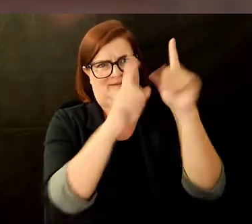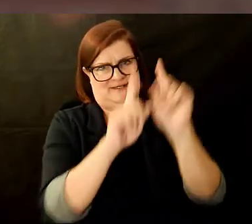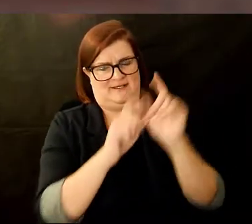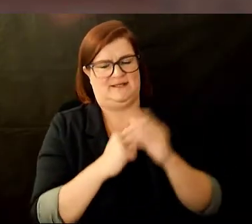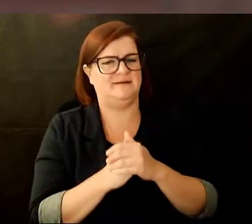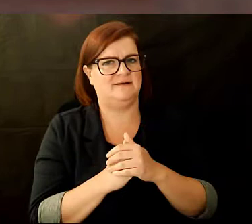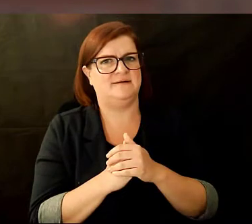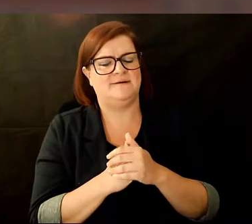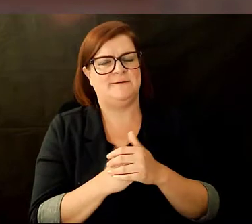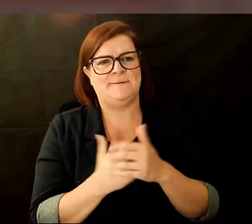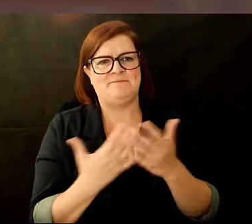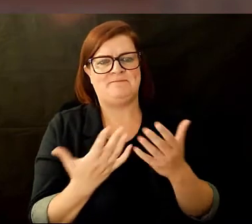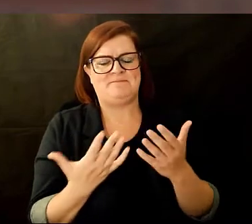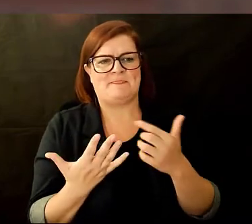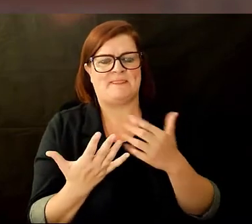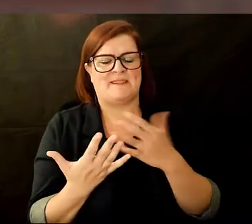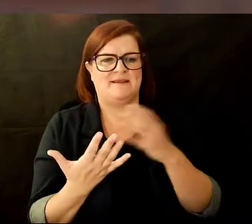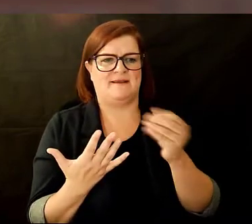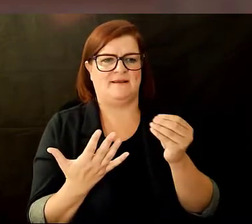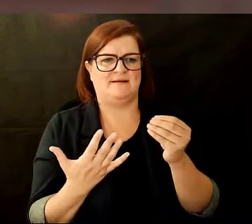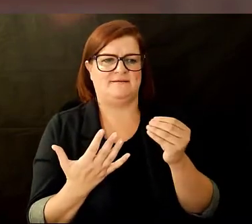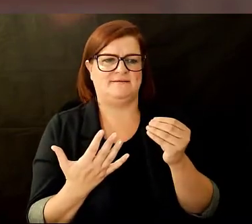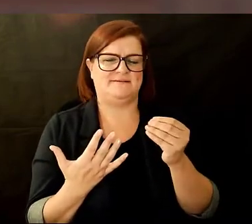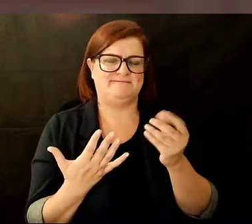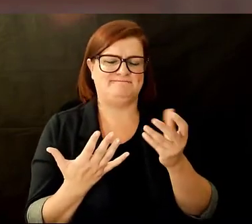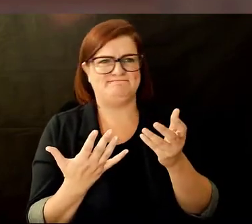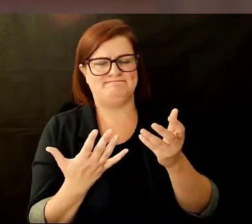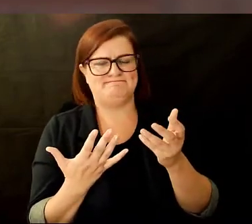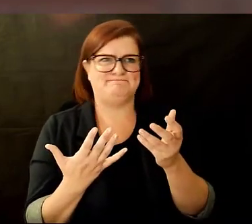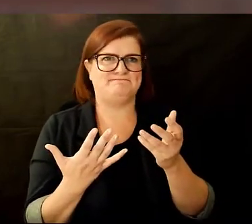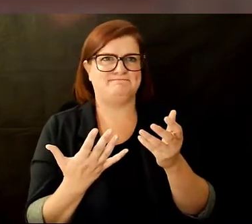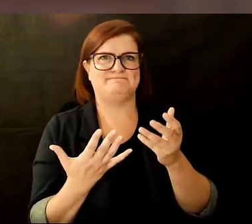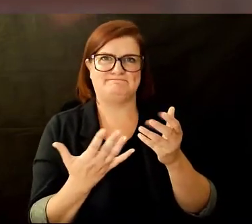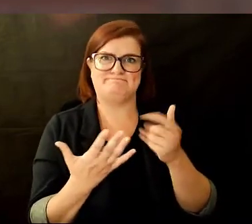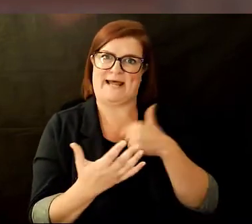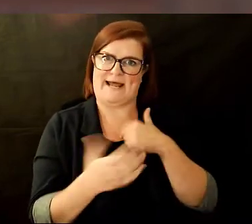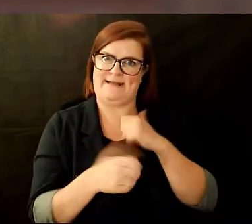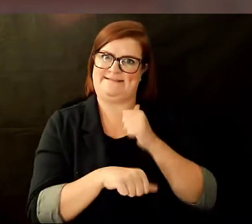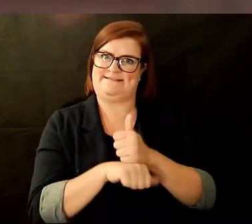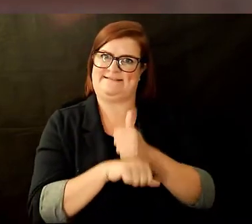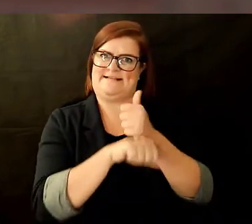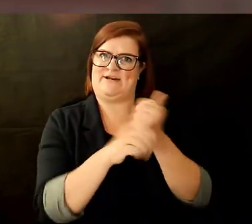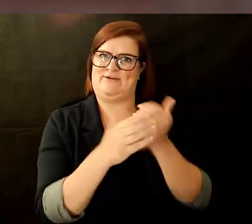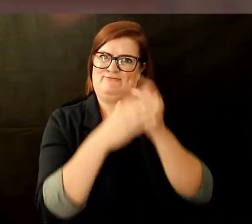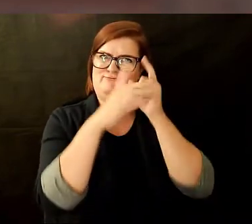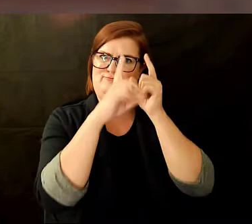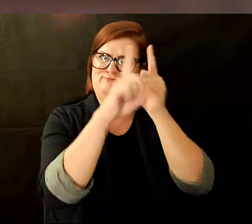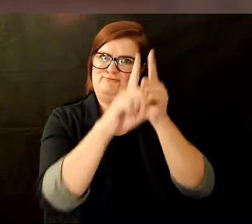and being able to set new goals and reach new heights.